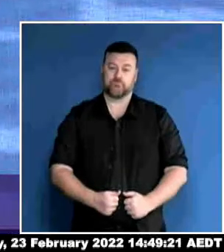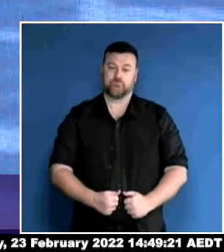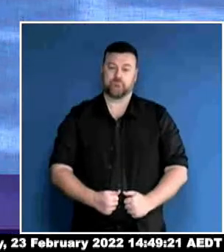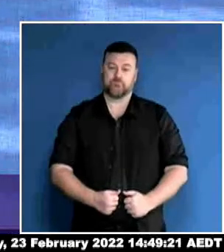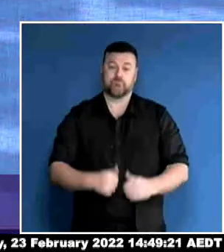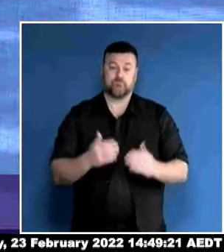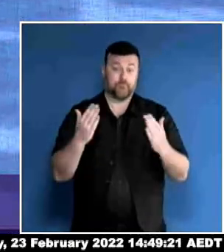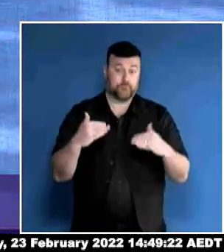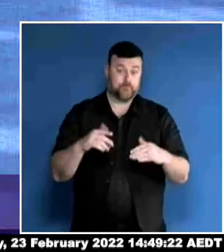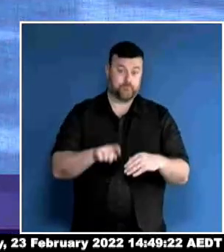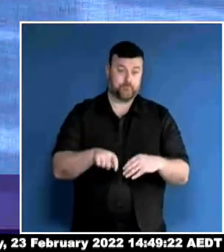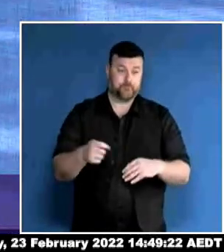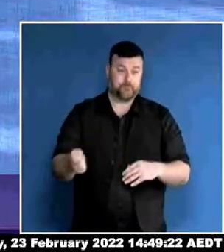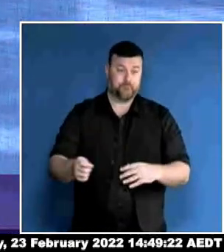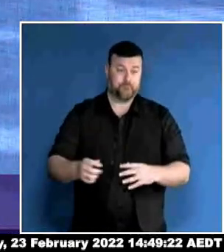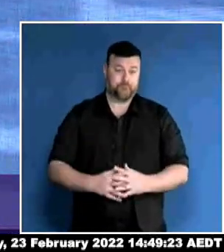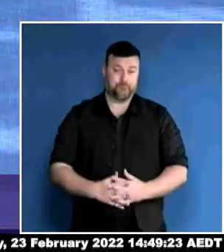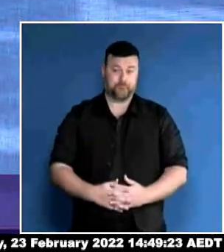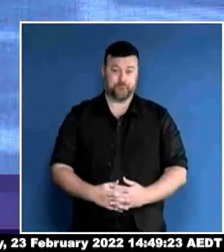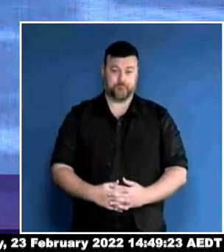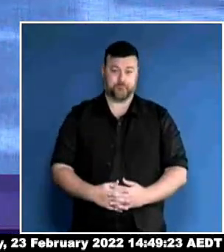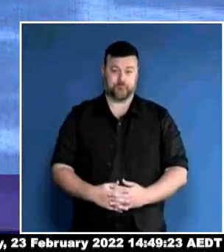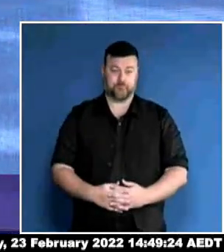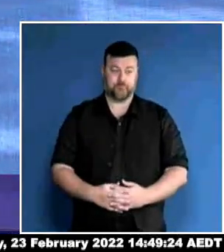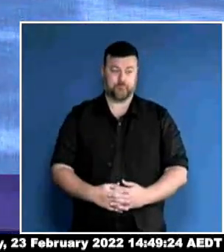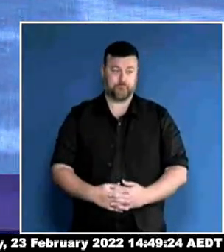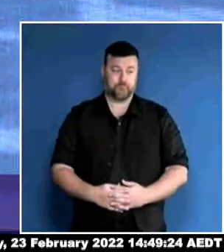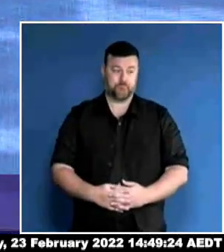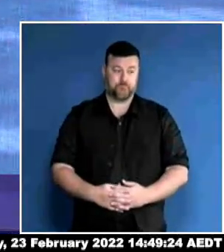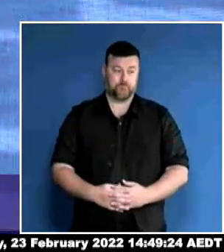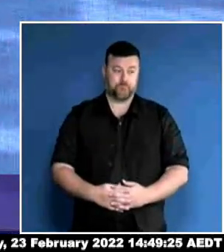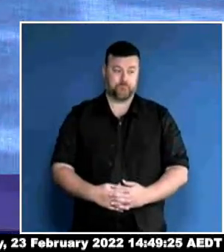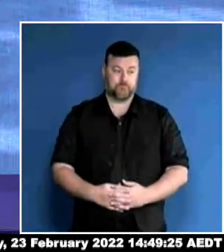So you've got that. MZIA: Yes. MS EASTMAN: Can you tell us what's in this photograph?